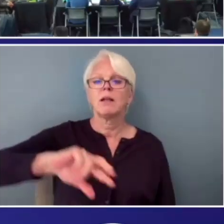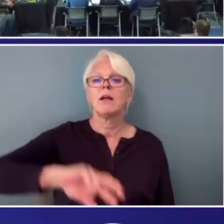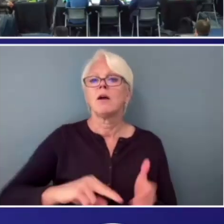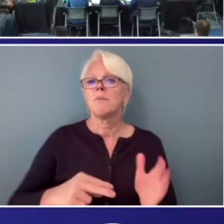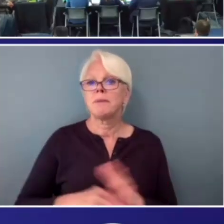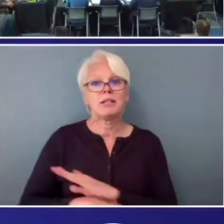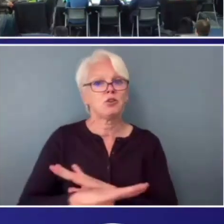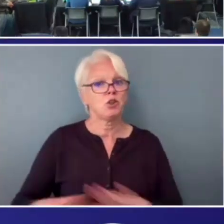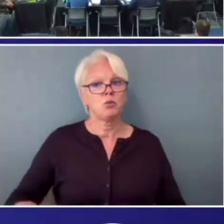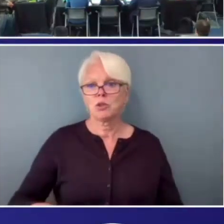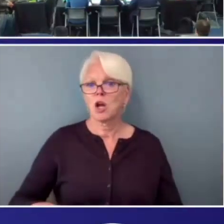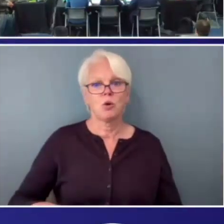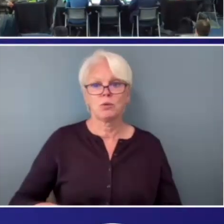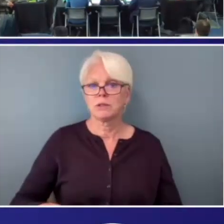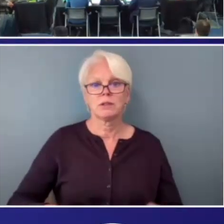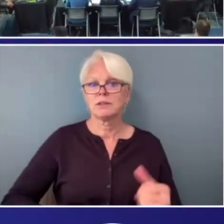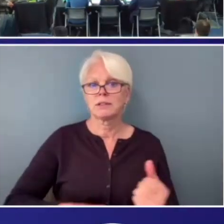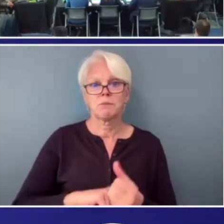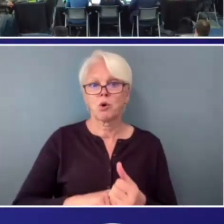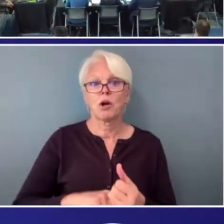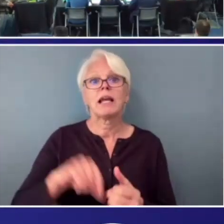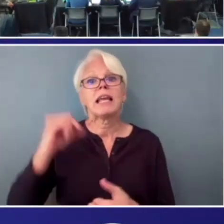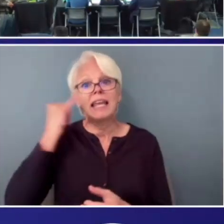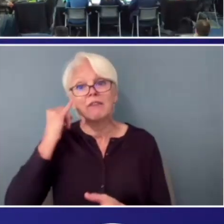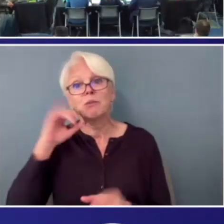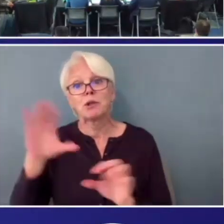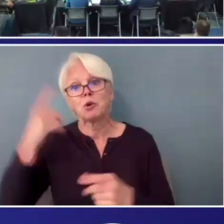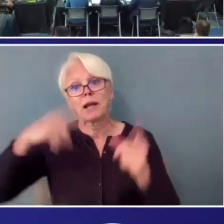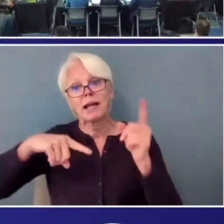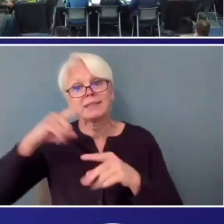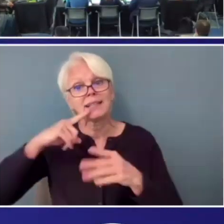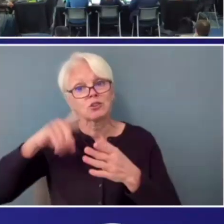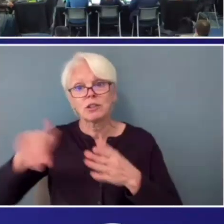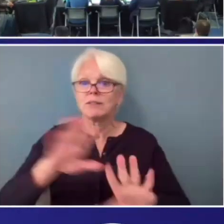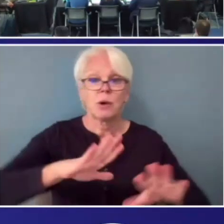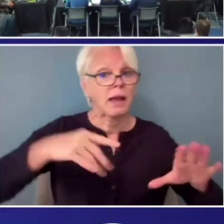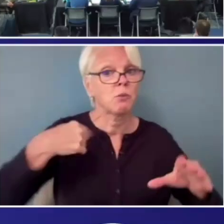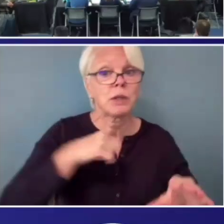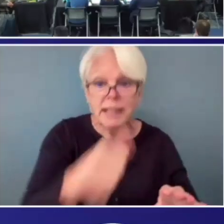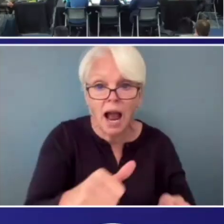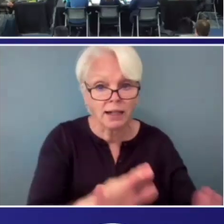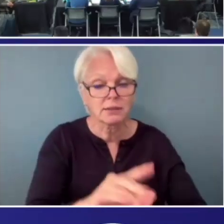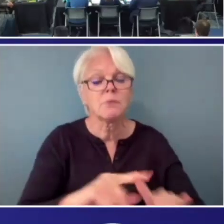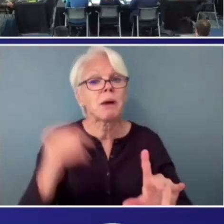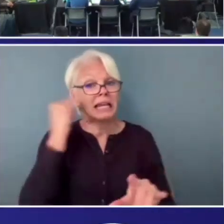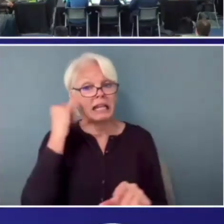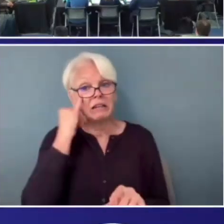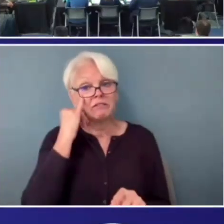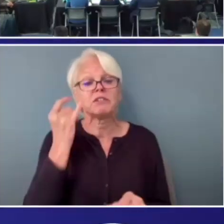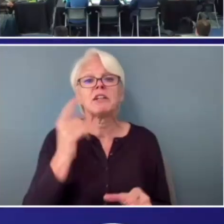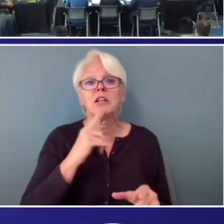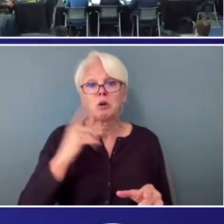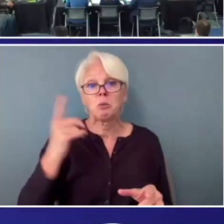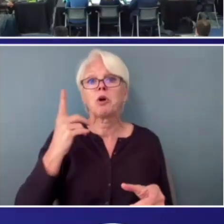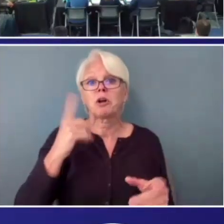it. And if we were doing a consensus check, which we are not yet, but if we were, you would be willing to block that proposal.